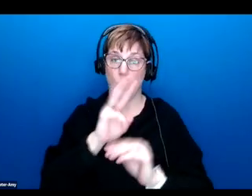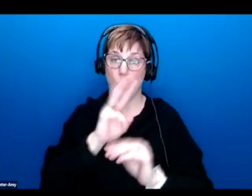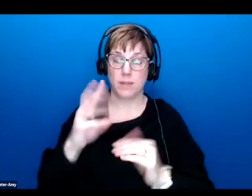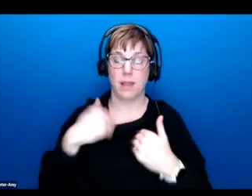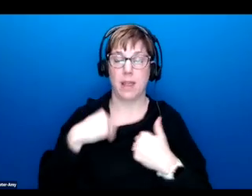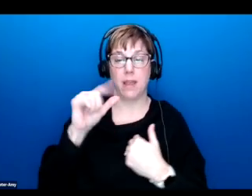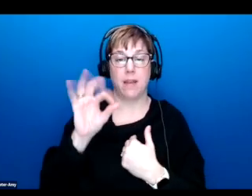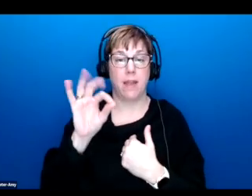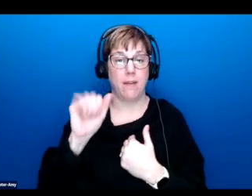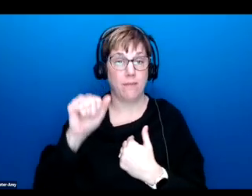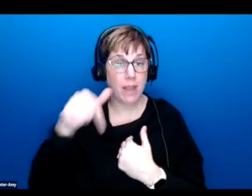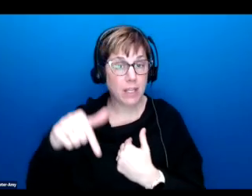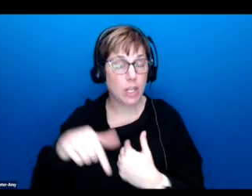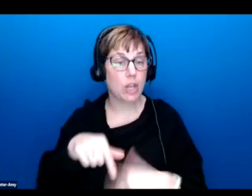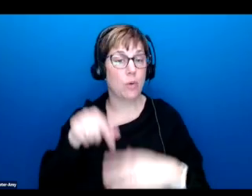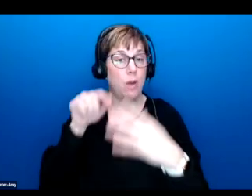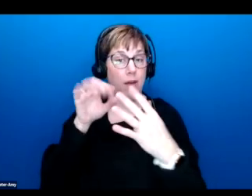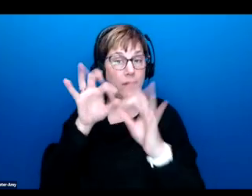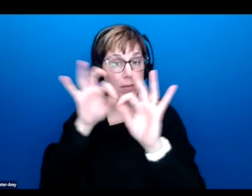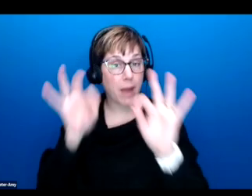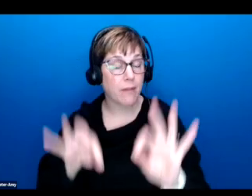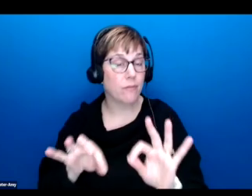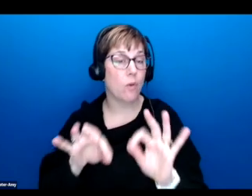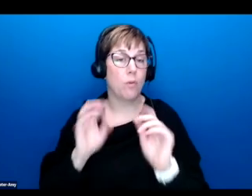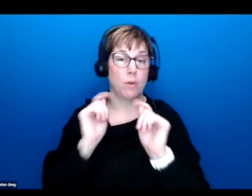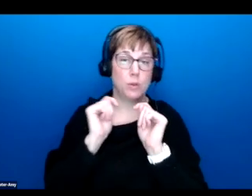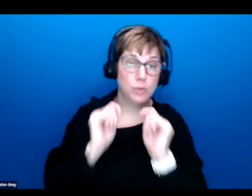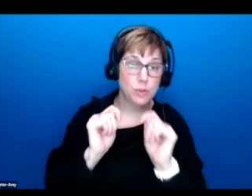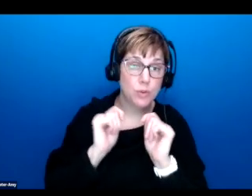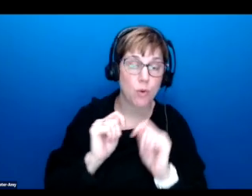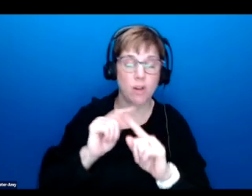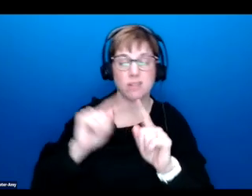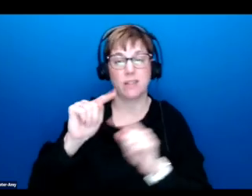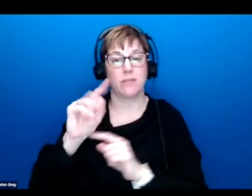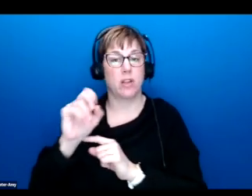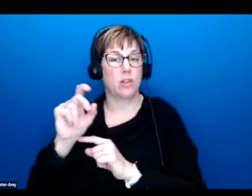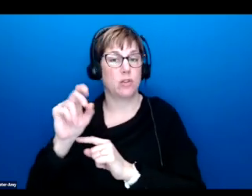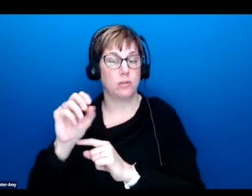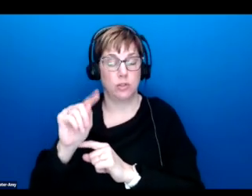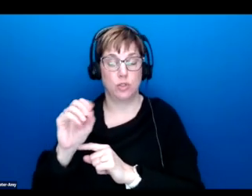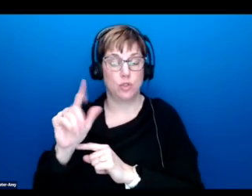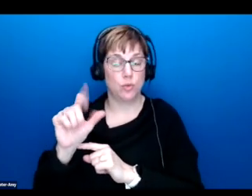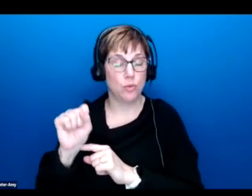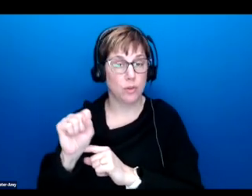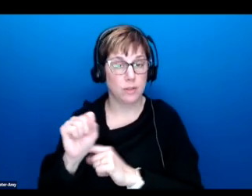a feedback form, tutorial and toolkits. I think it's important to note that soon we will be